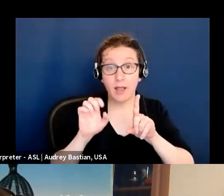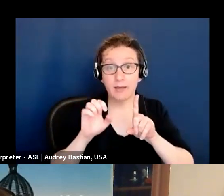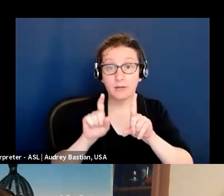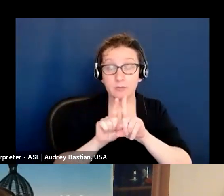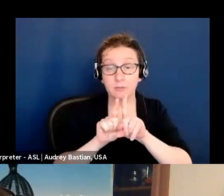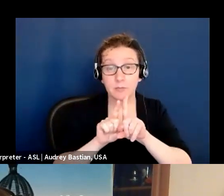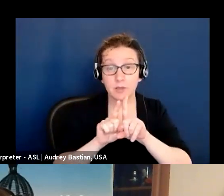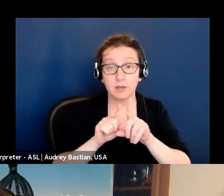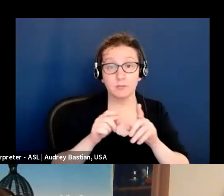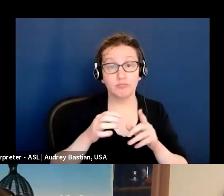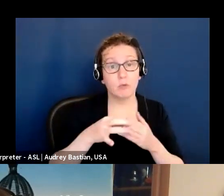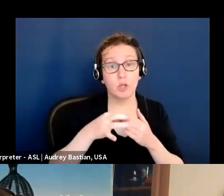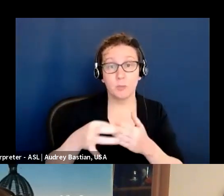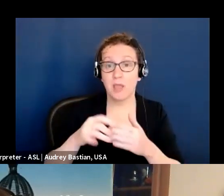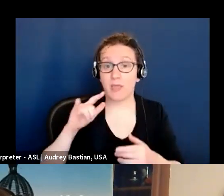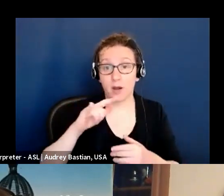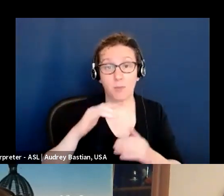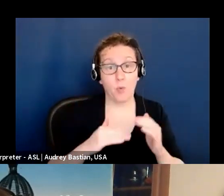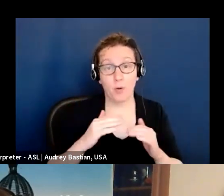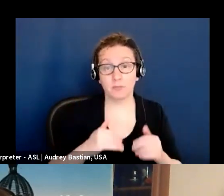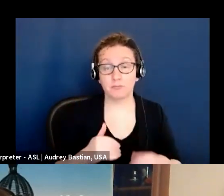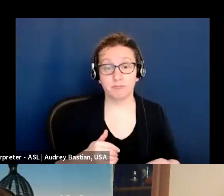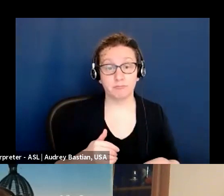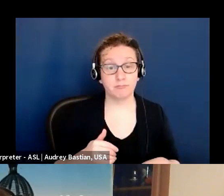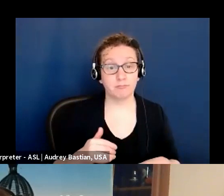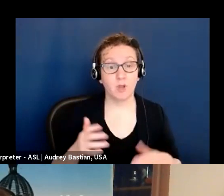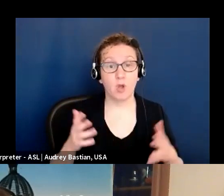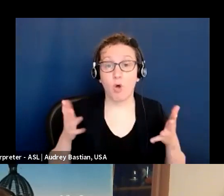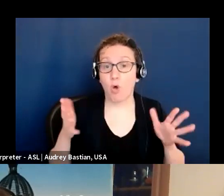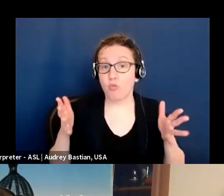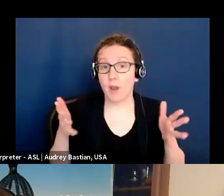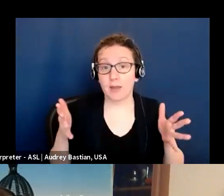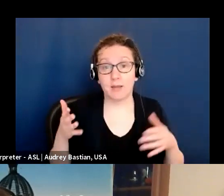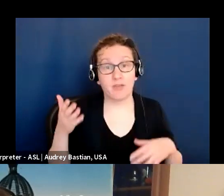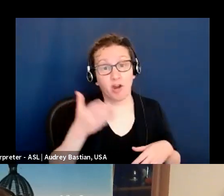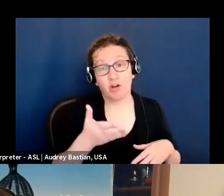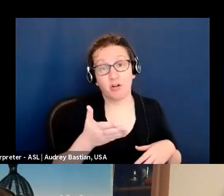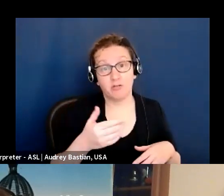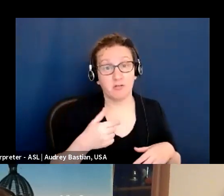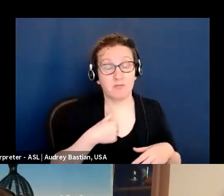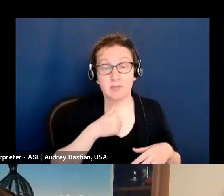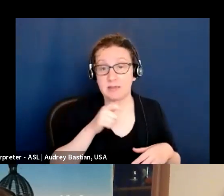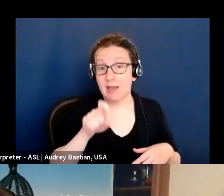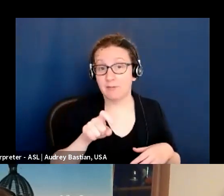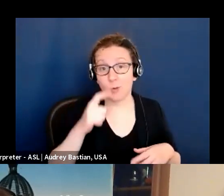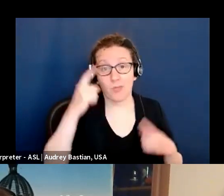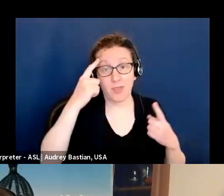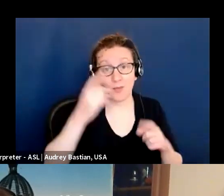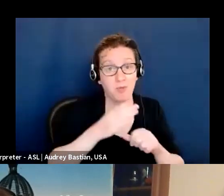guide in the airport, which was already you know there. I did not have to think before that, oh,